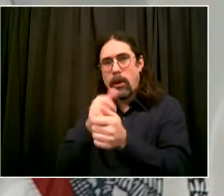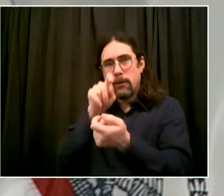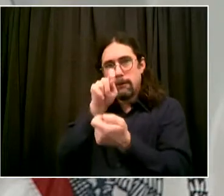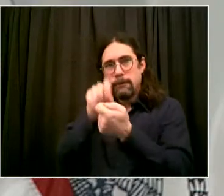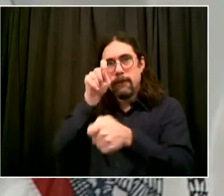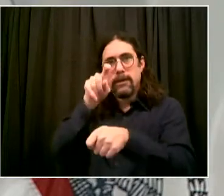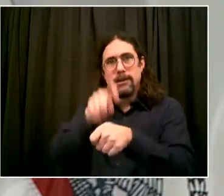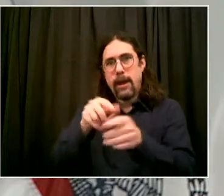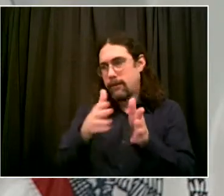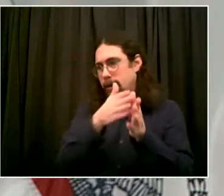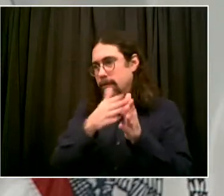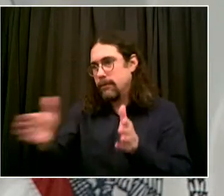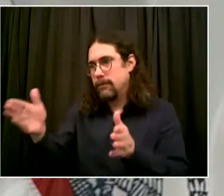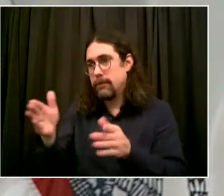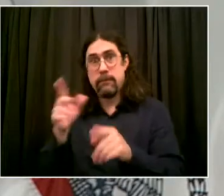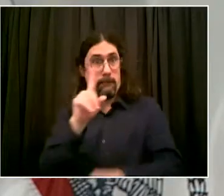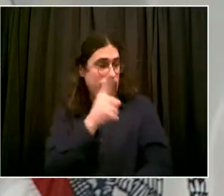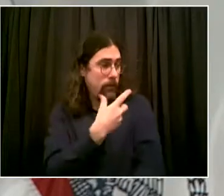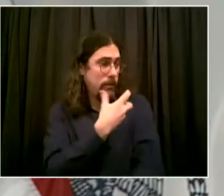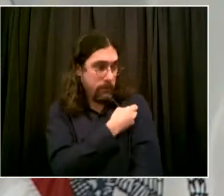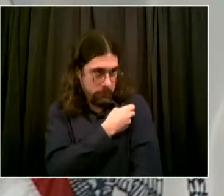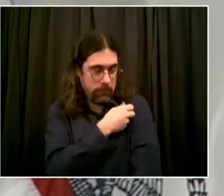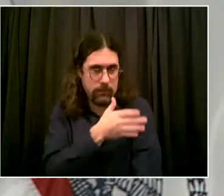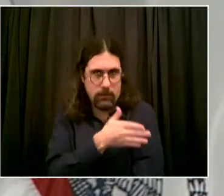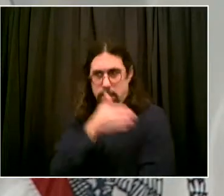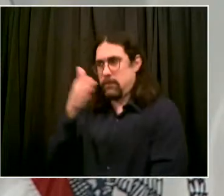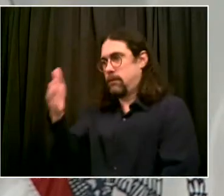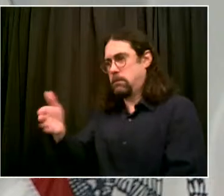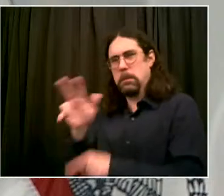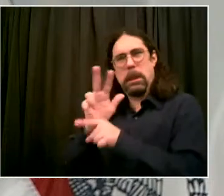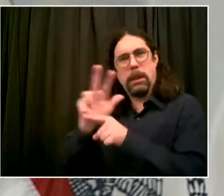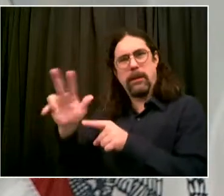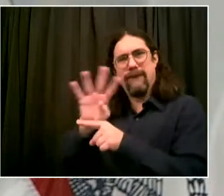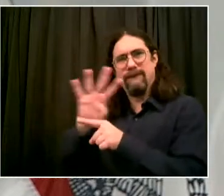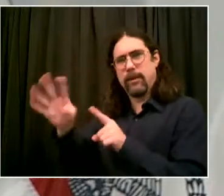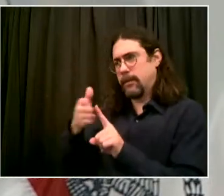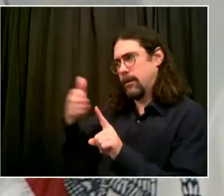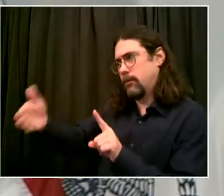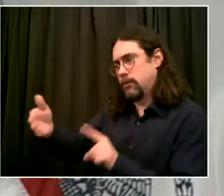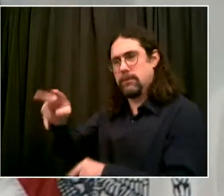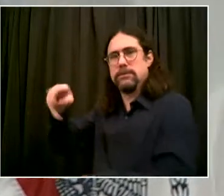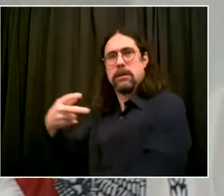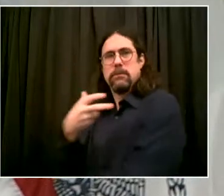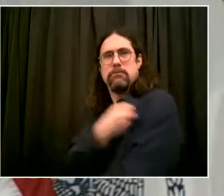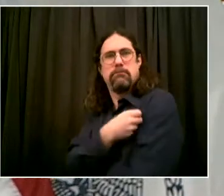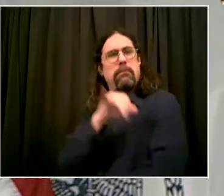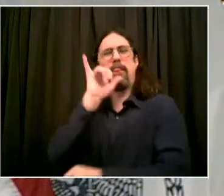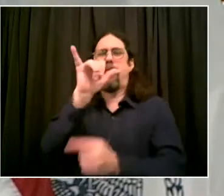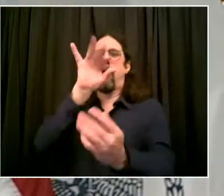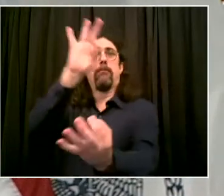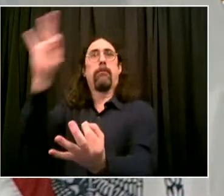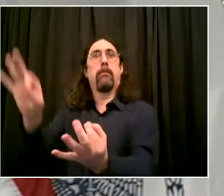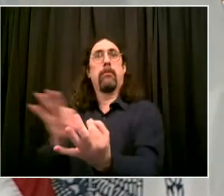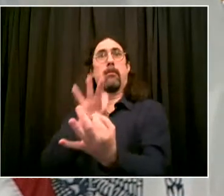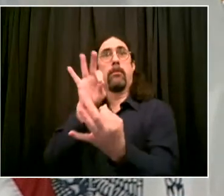THAT'S A PERFECT WORLD, WE ARE NOT LIVING IN A PERFECT WORLD RIGIG NHTOWOW. WE ARE LIVING IN A WORLD OF TOTAL L